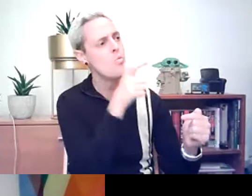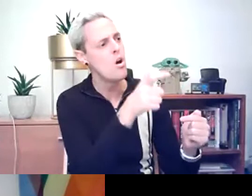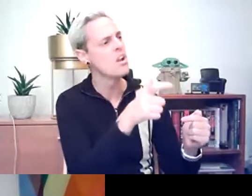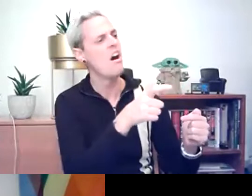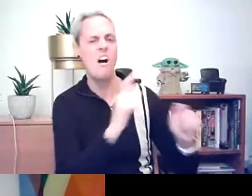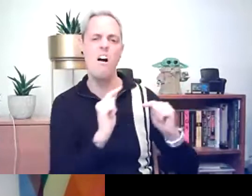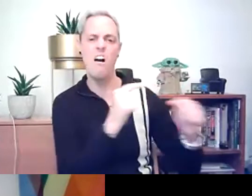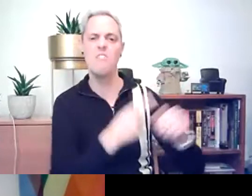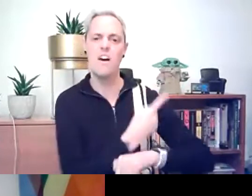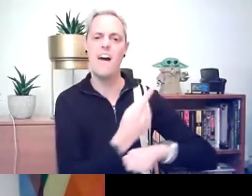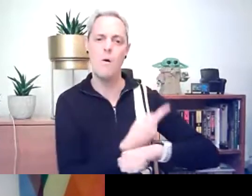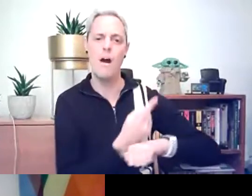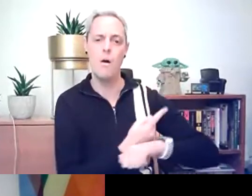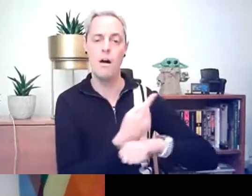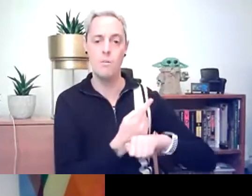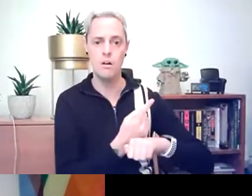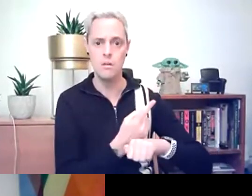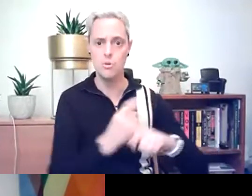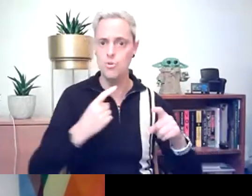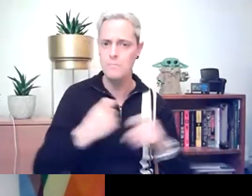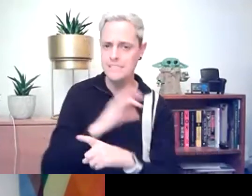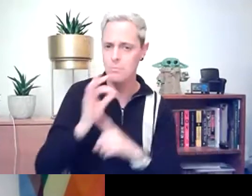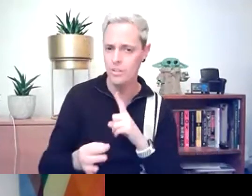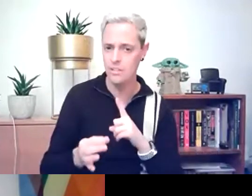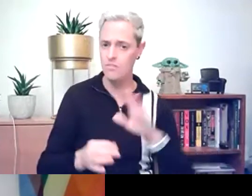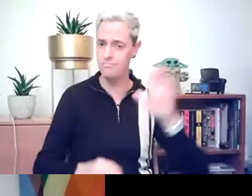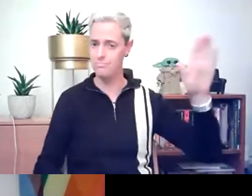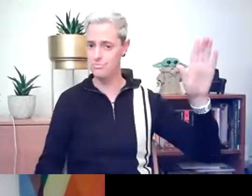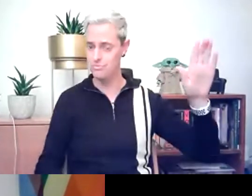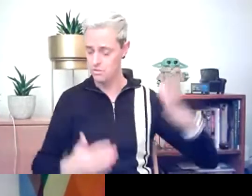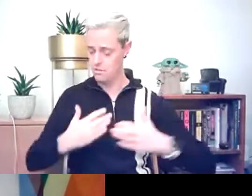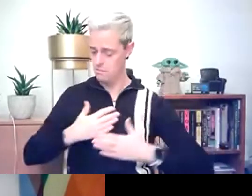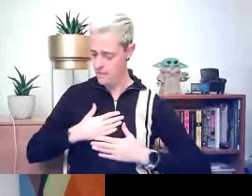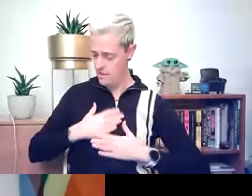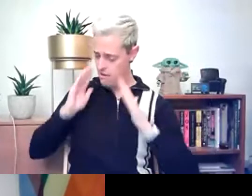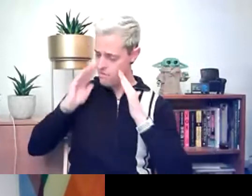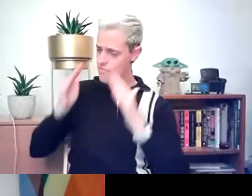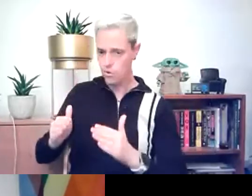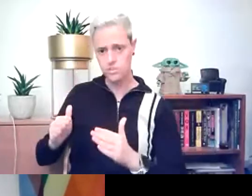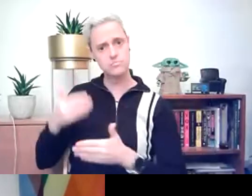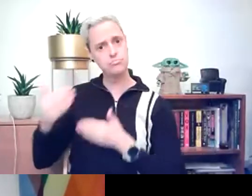Yeah, I'm a miss miss the point, really, I guess miss the bigger picture. 18:30:59 it's not saying that language is very important.